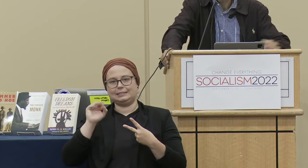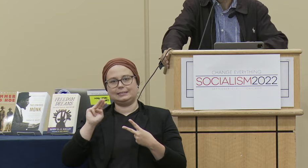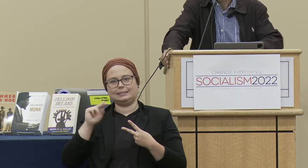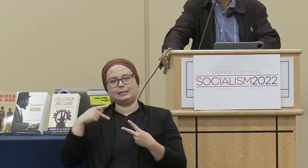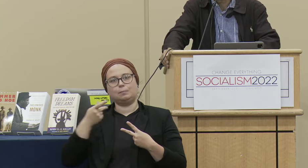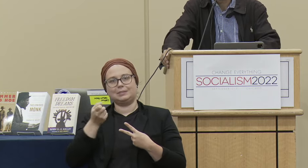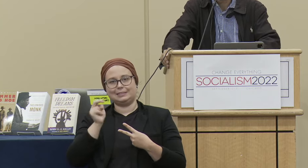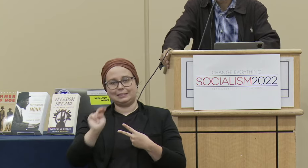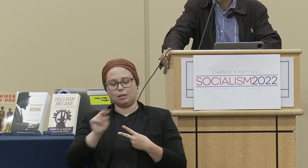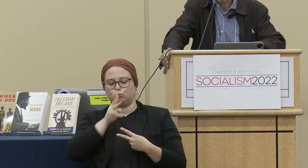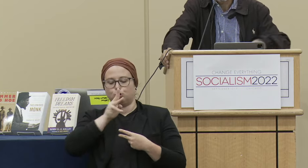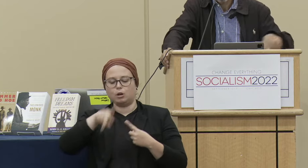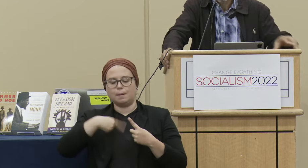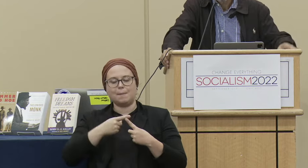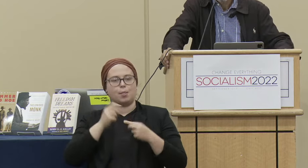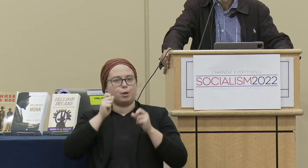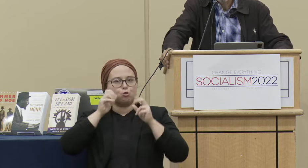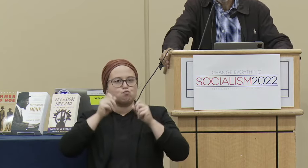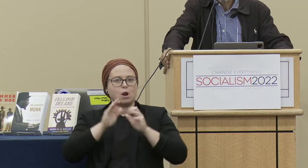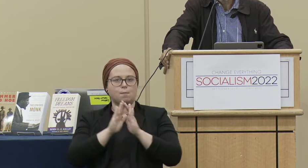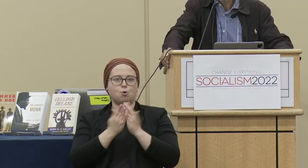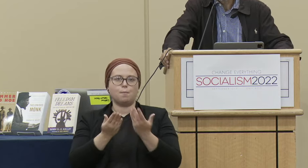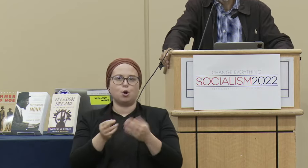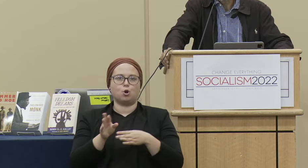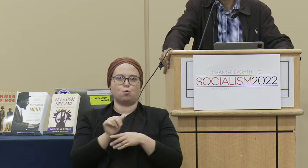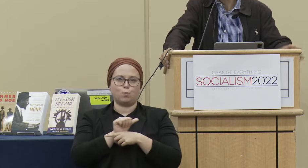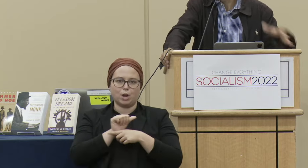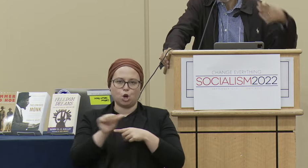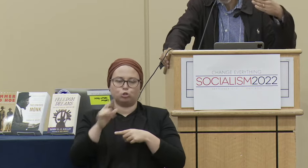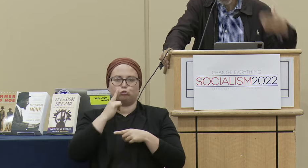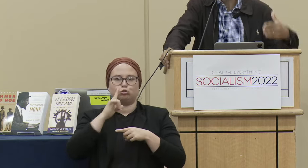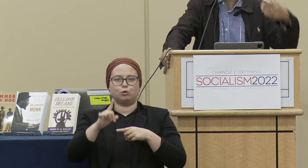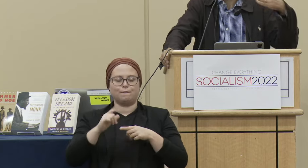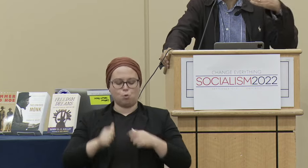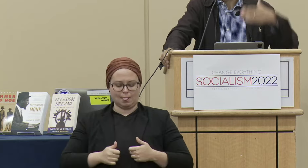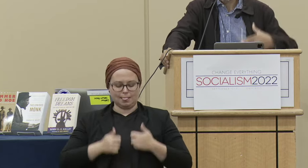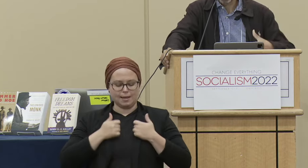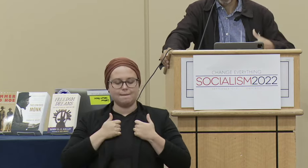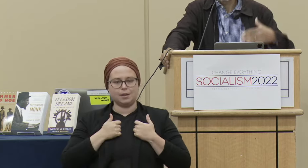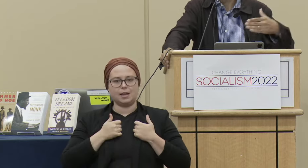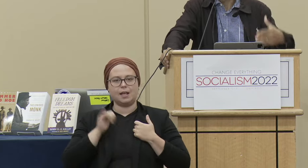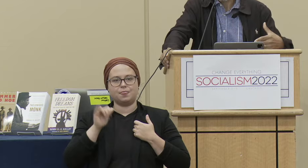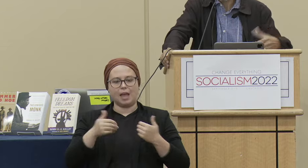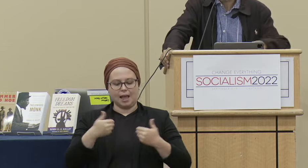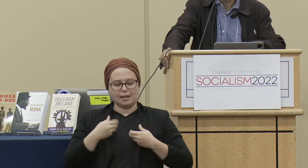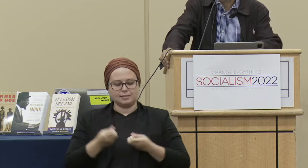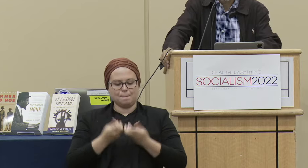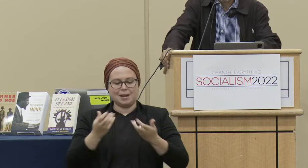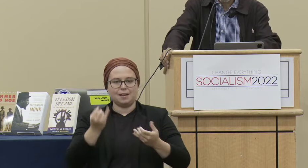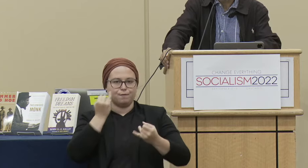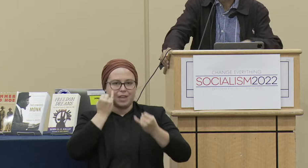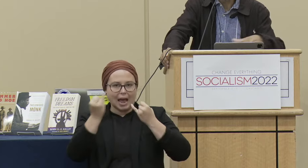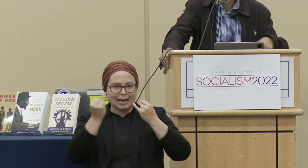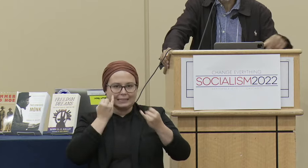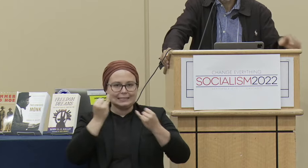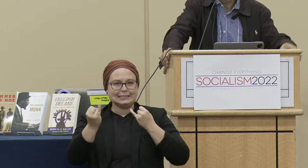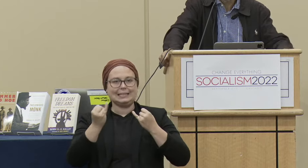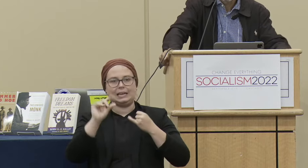Simpson, you know , incredible book " Rehearsals For Living,"